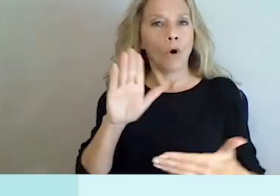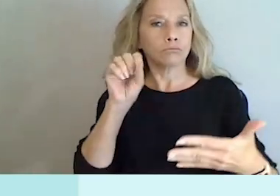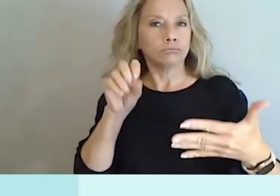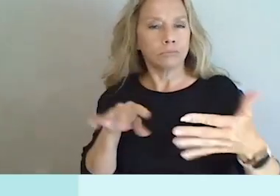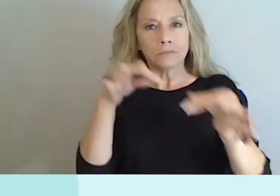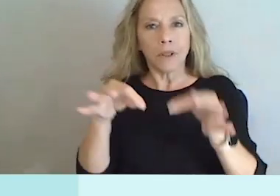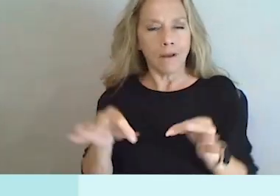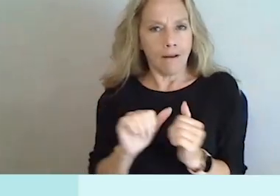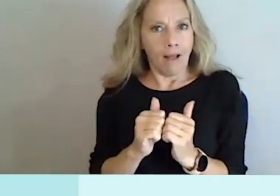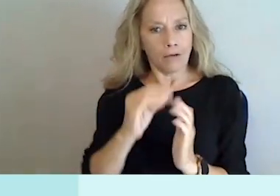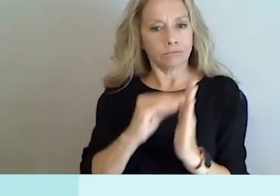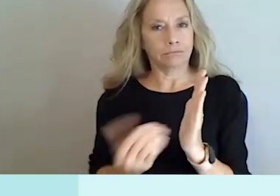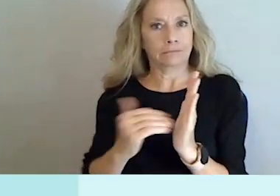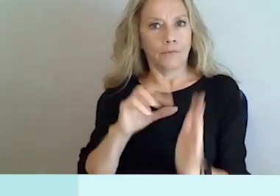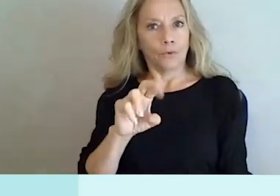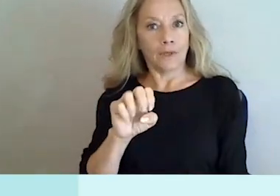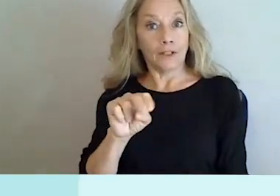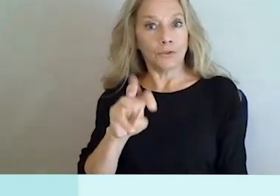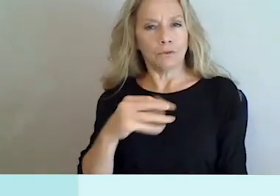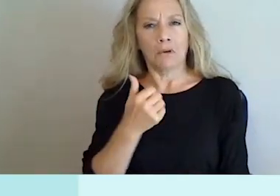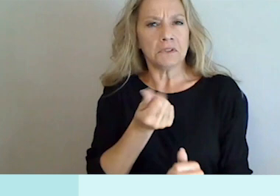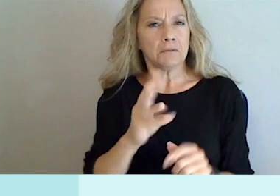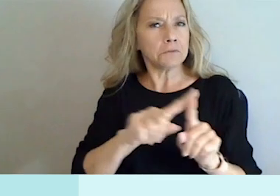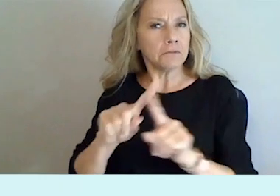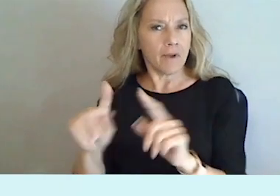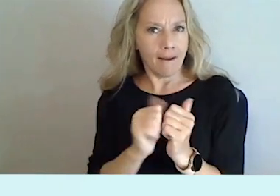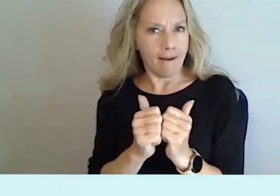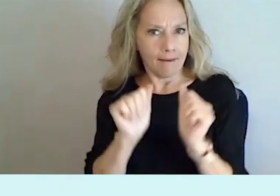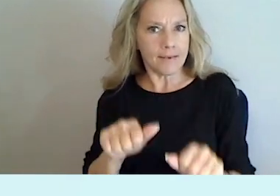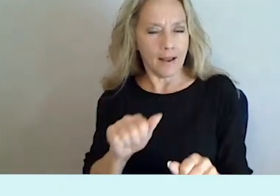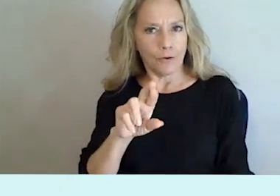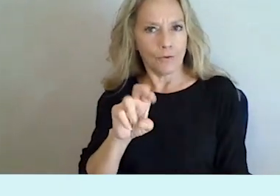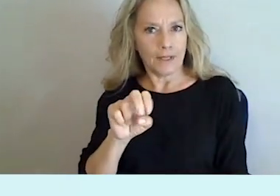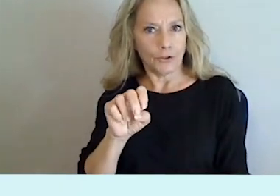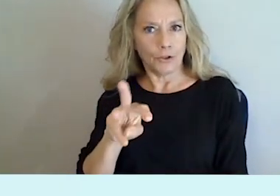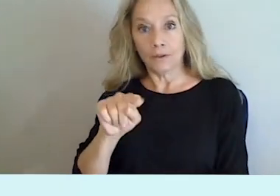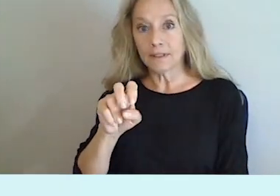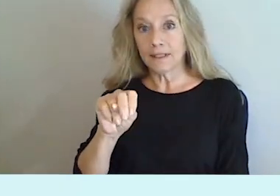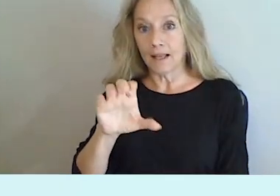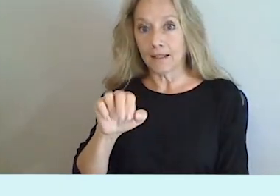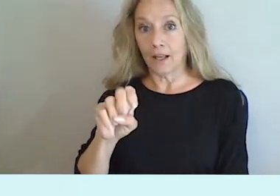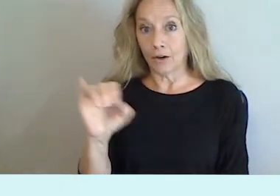Keep in mind that there are several ways to renew your TennCare Coverage: You can renew your coverage online through TennCare Connect,